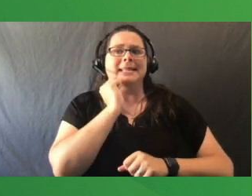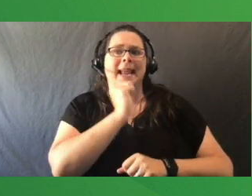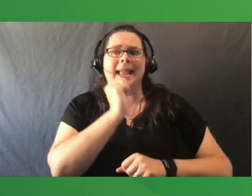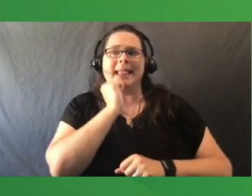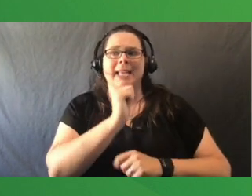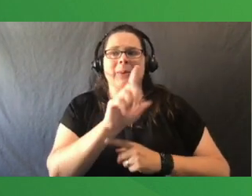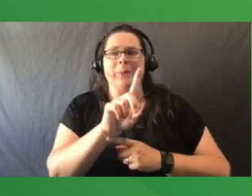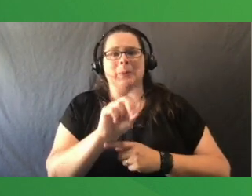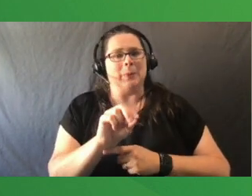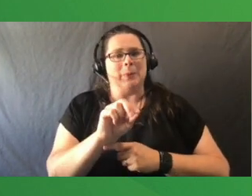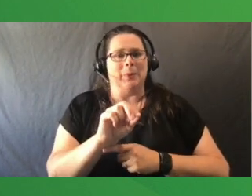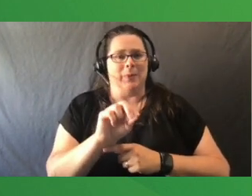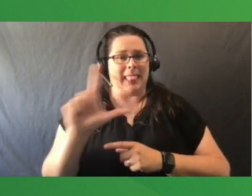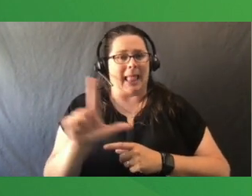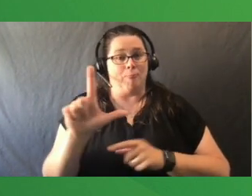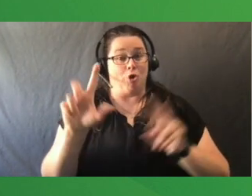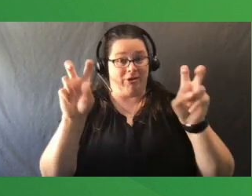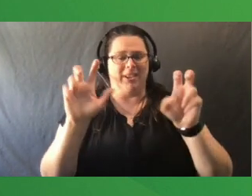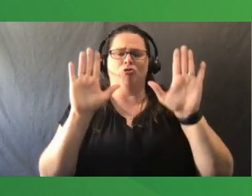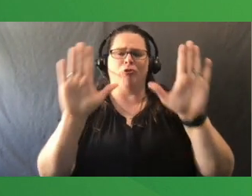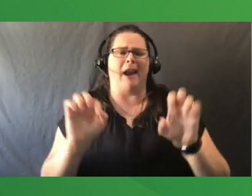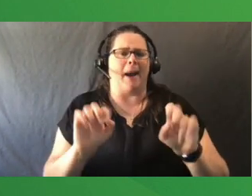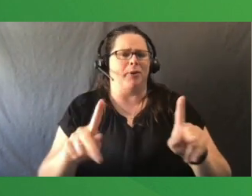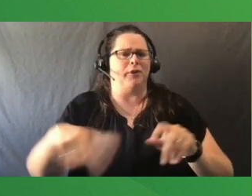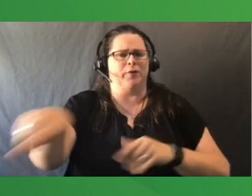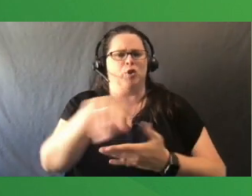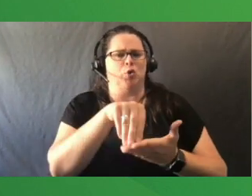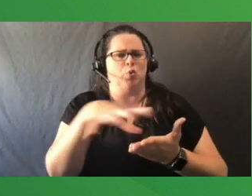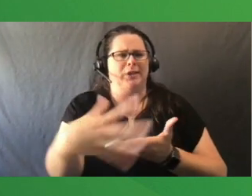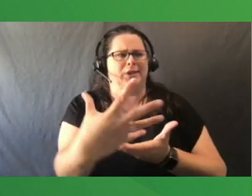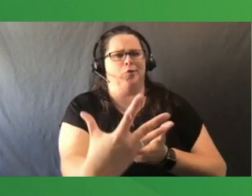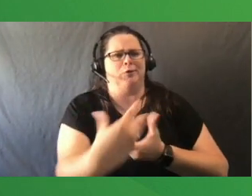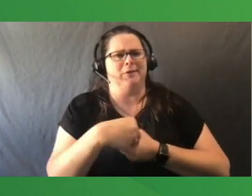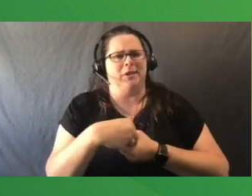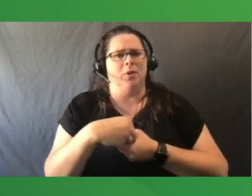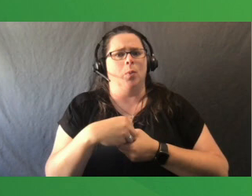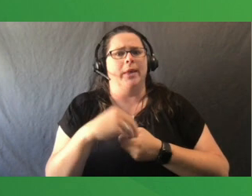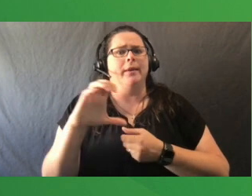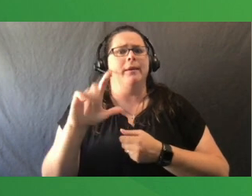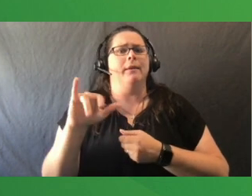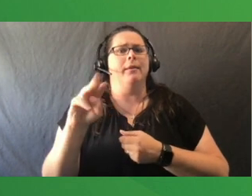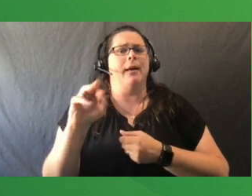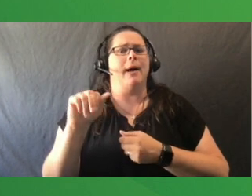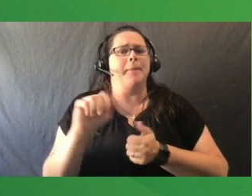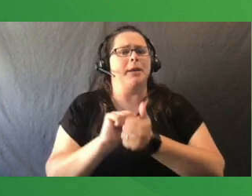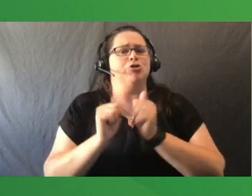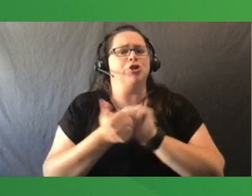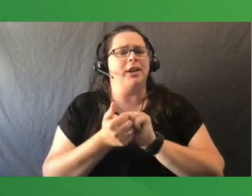for students to engage with climate change phenomena and problems.